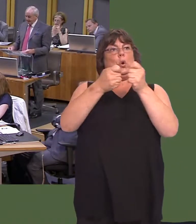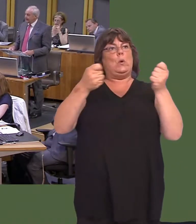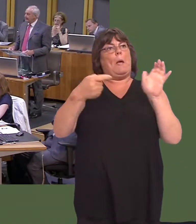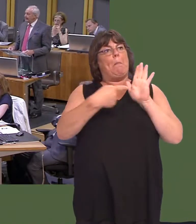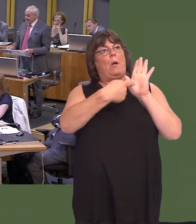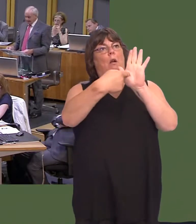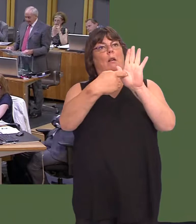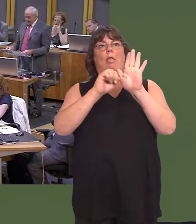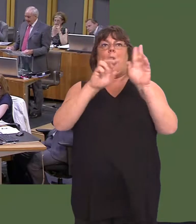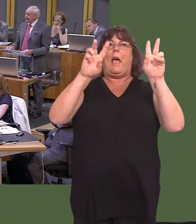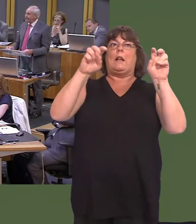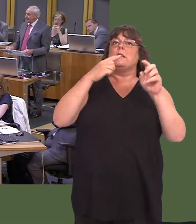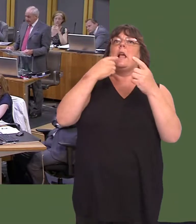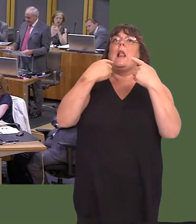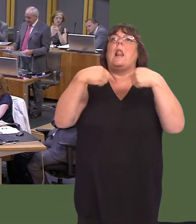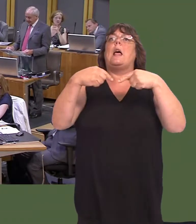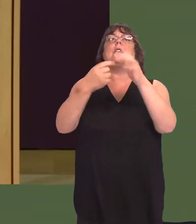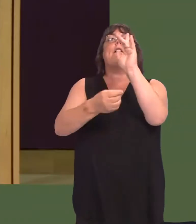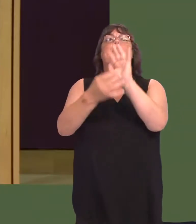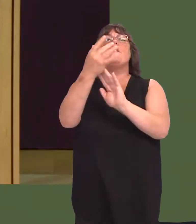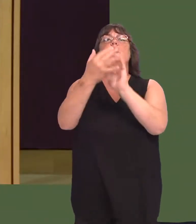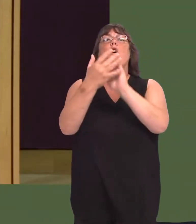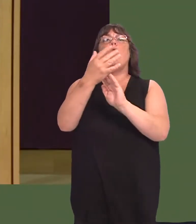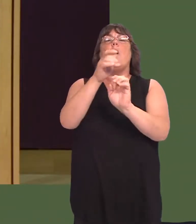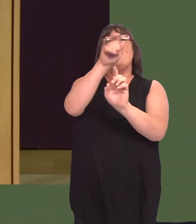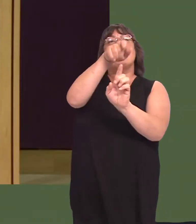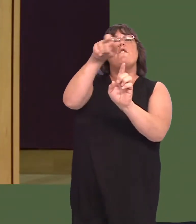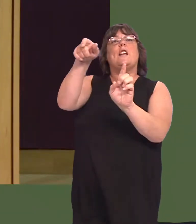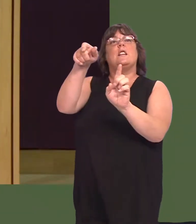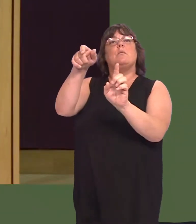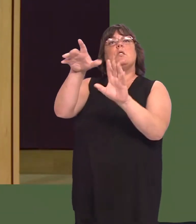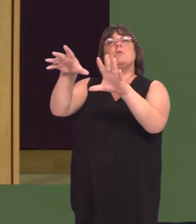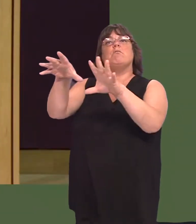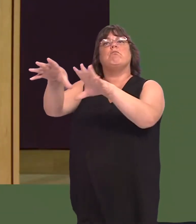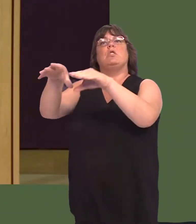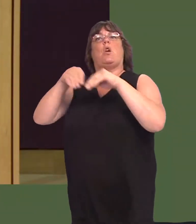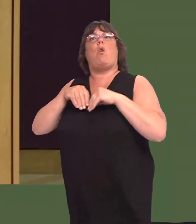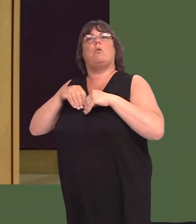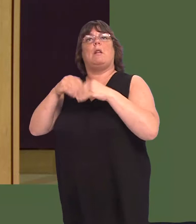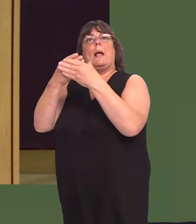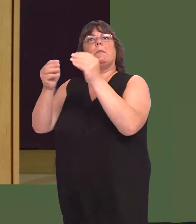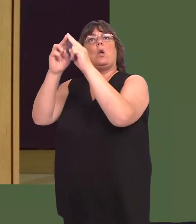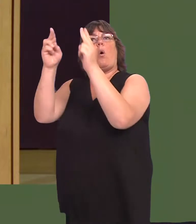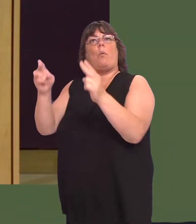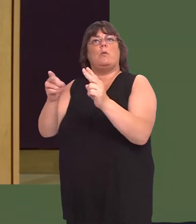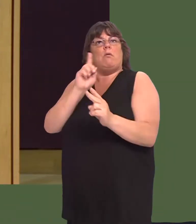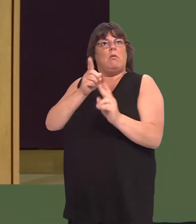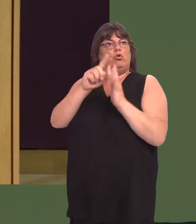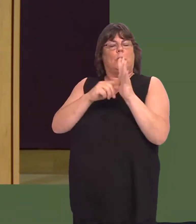Neil Hamilton: ëLet inferno victims seize empty homes, says Corbyní. Neil Hamilton: Heís the one who said it.